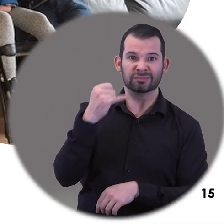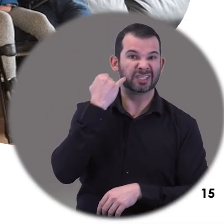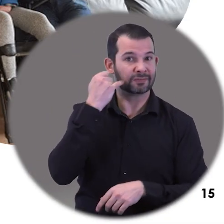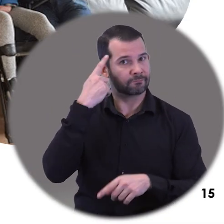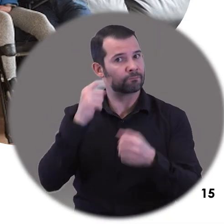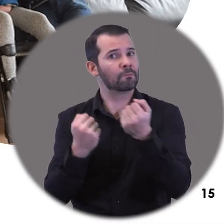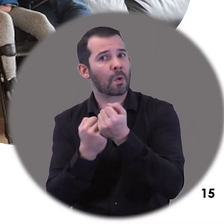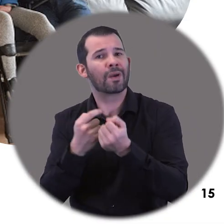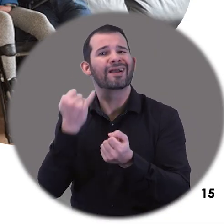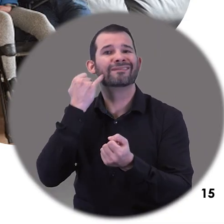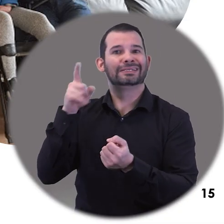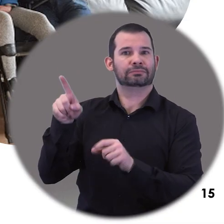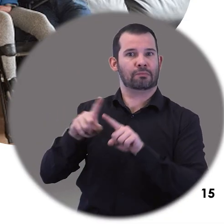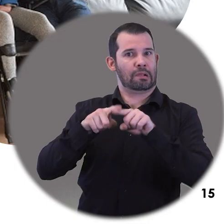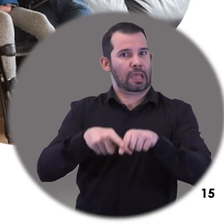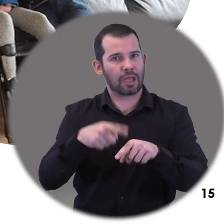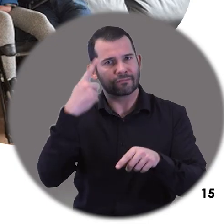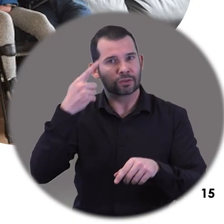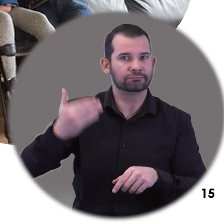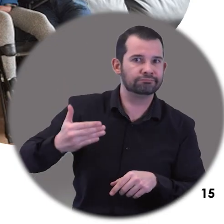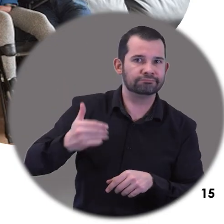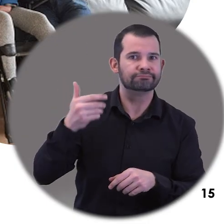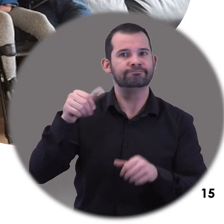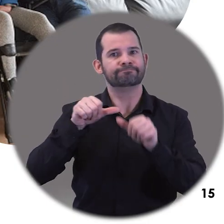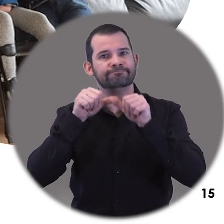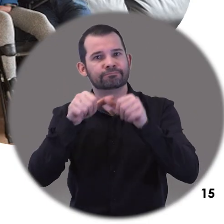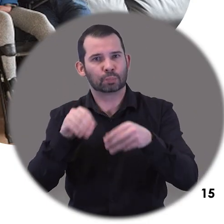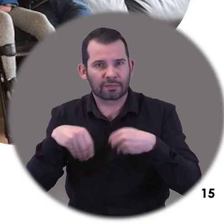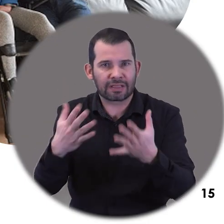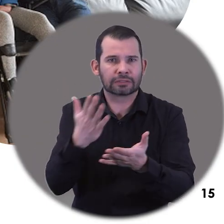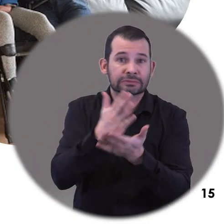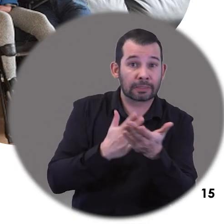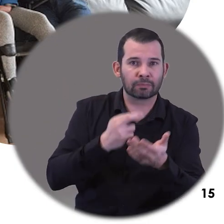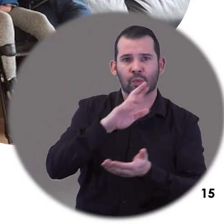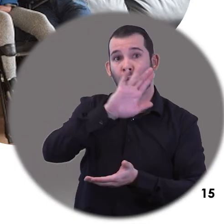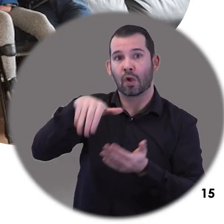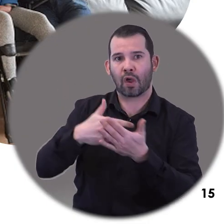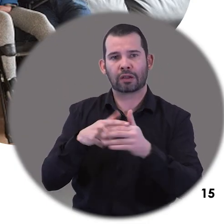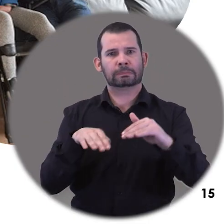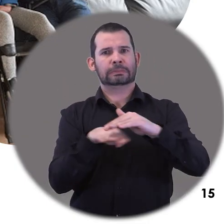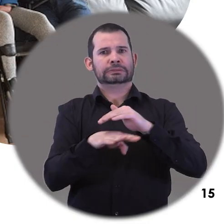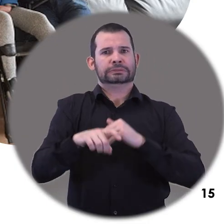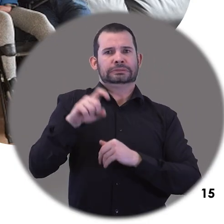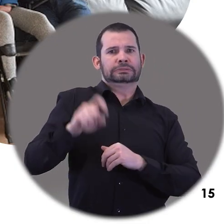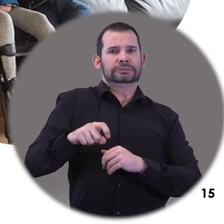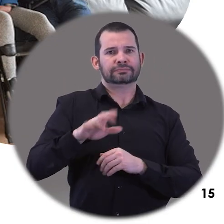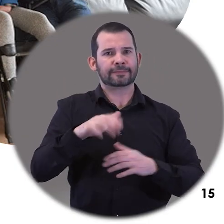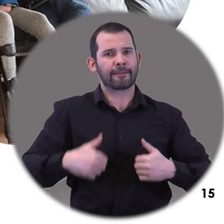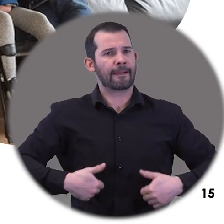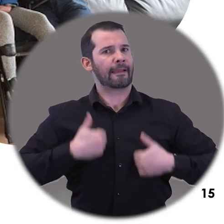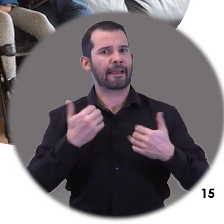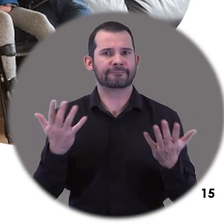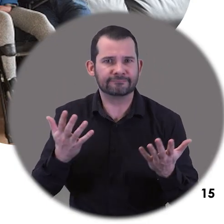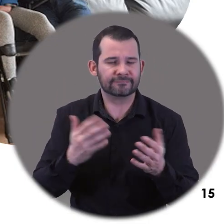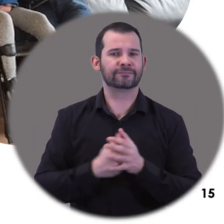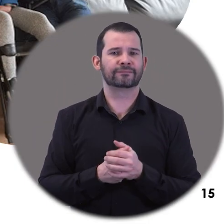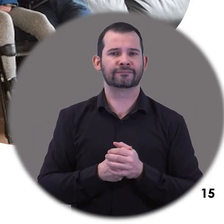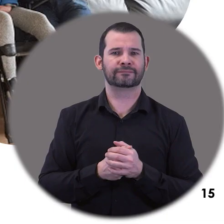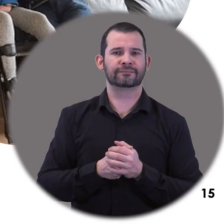if they rely on you to regularly and consistently provide some or all of the basic necessities of life,